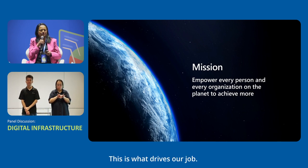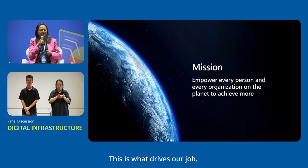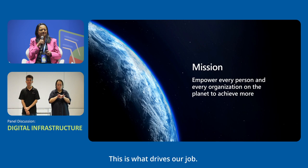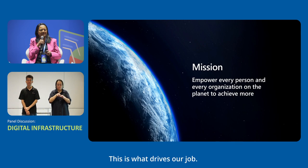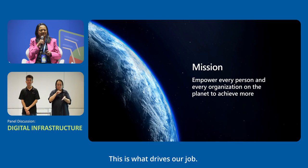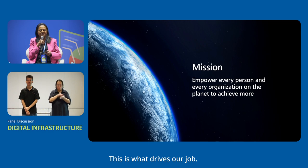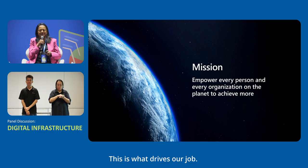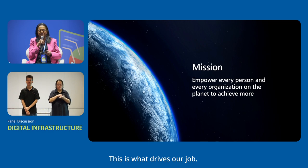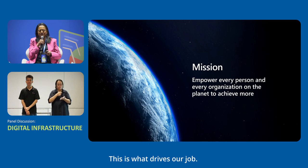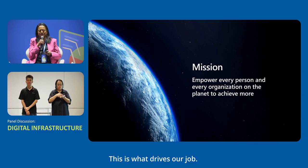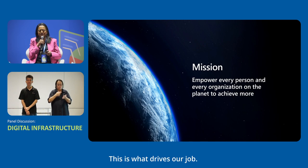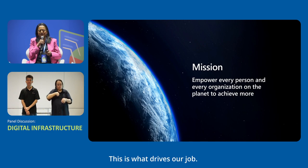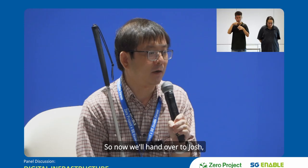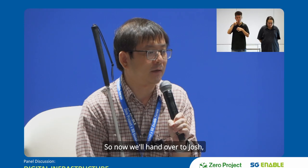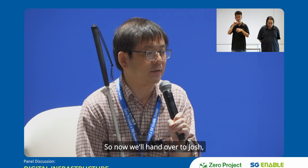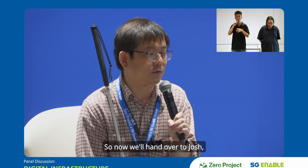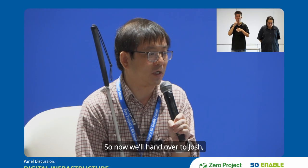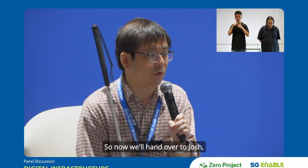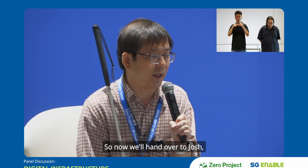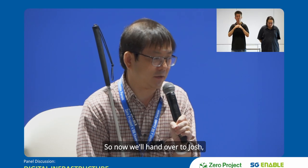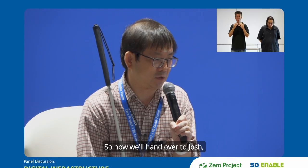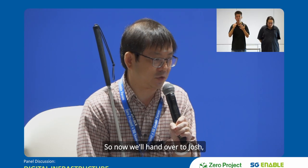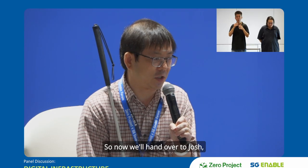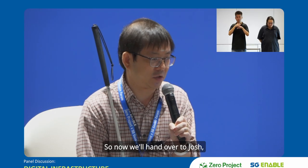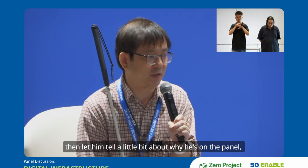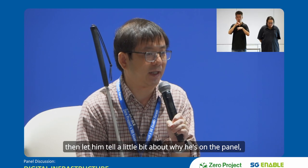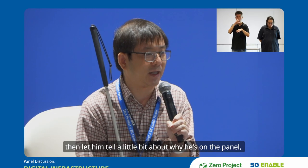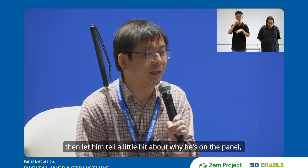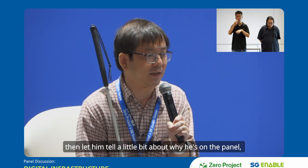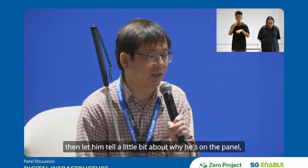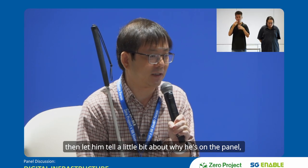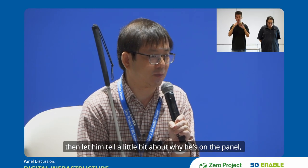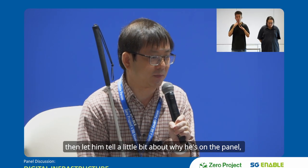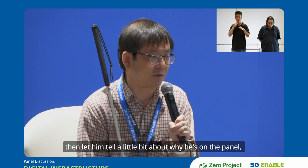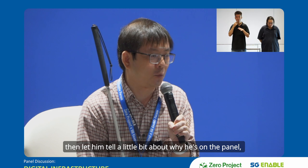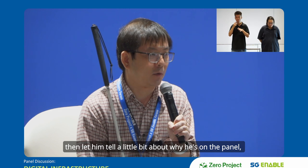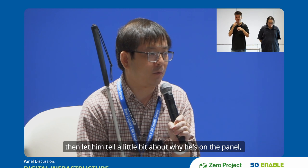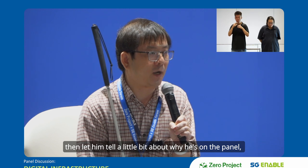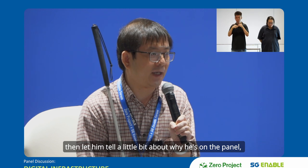what drives our job right so now we'll hand over to Josh then let him tell a little bit about why